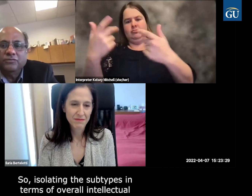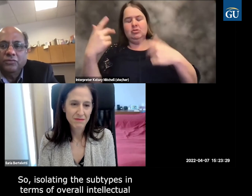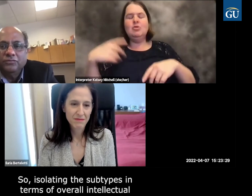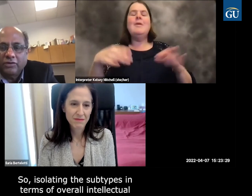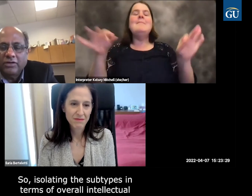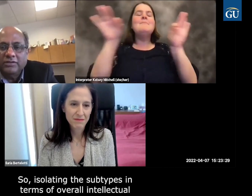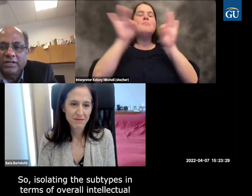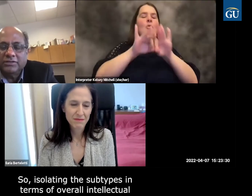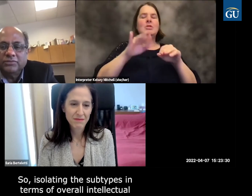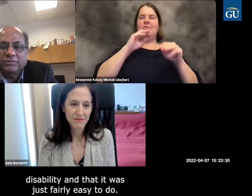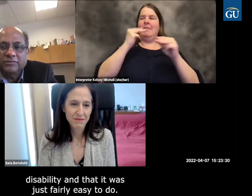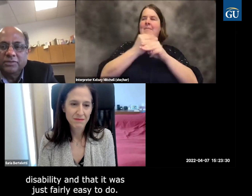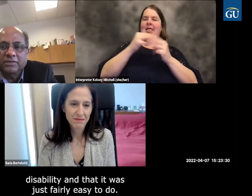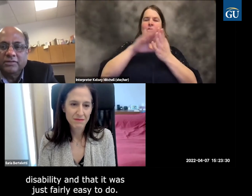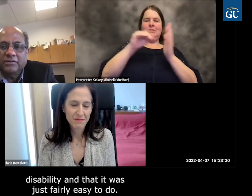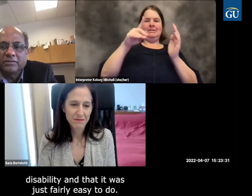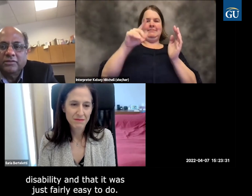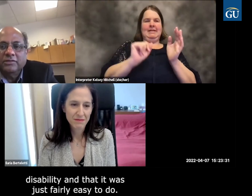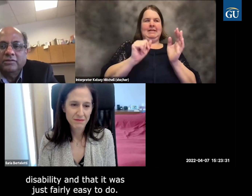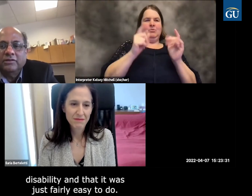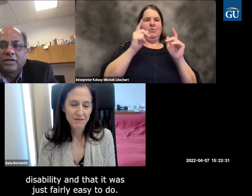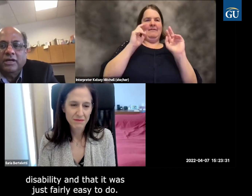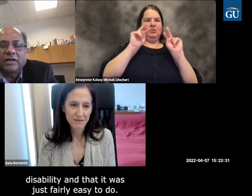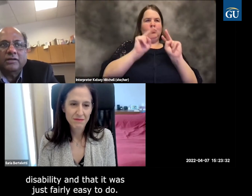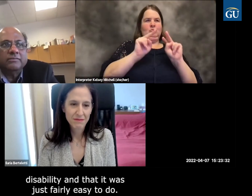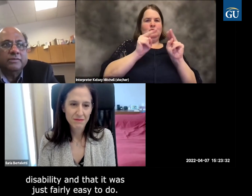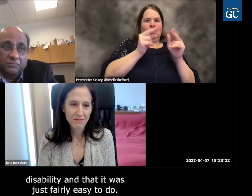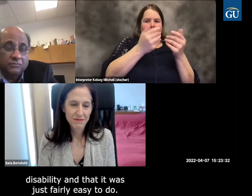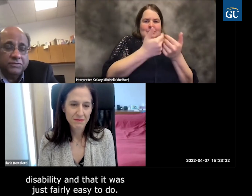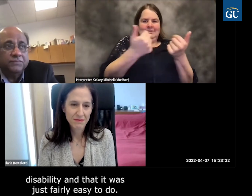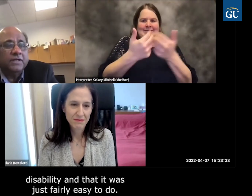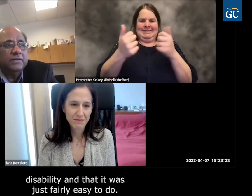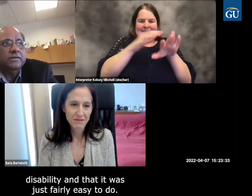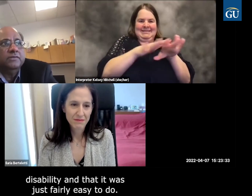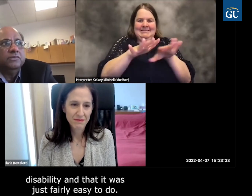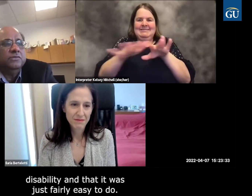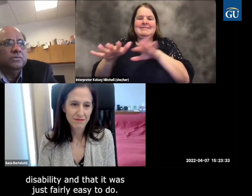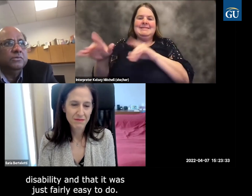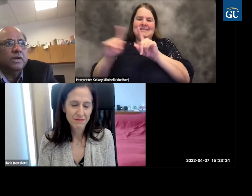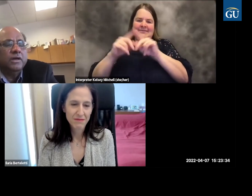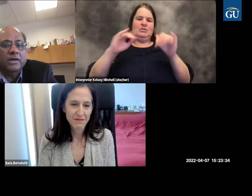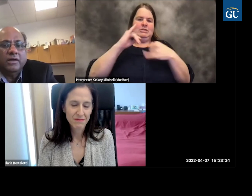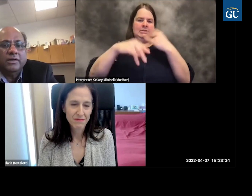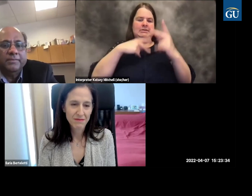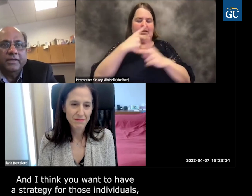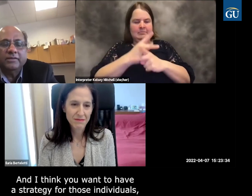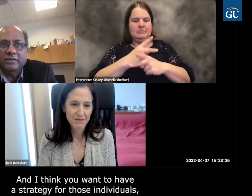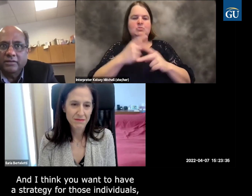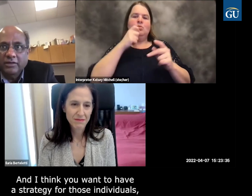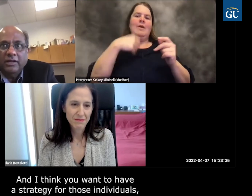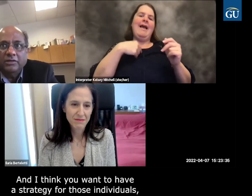overall intellectual disability um which is fairly easy to do